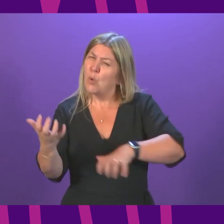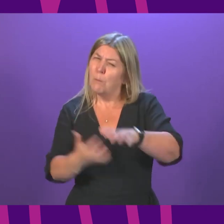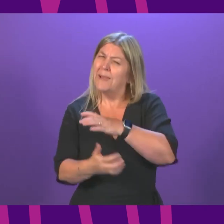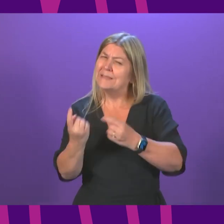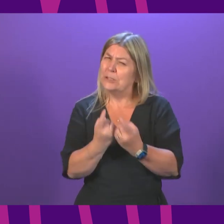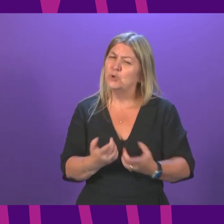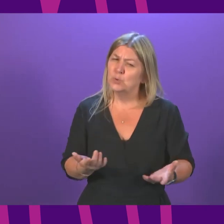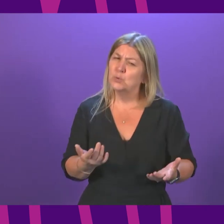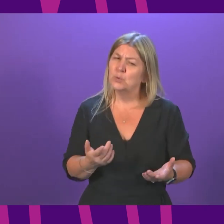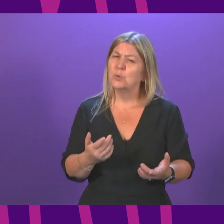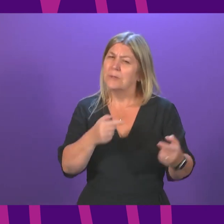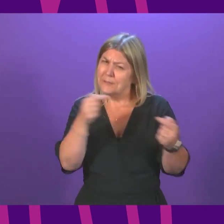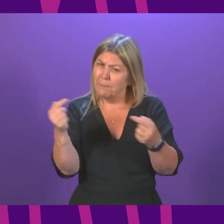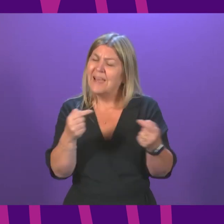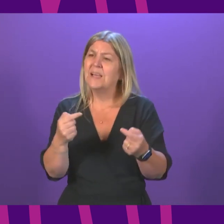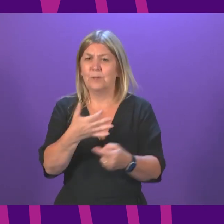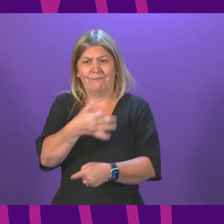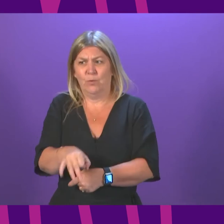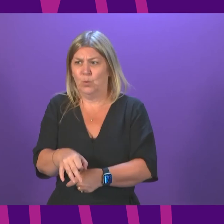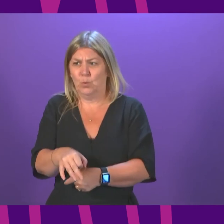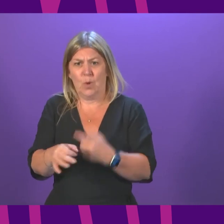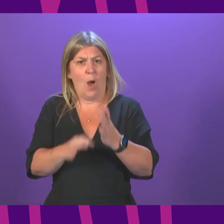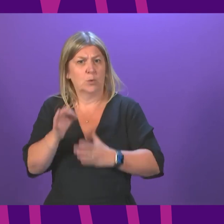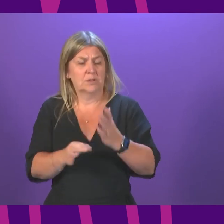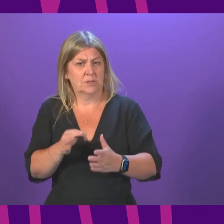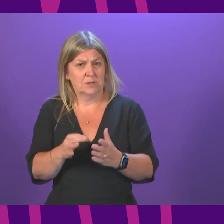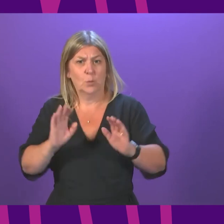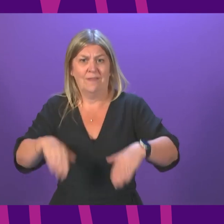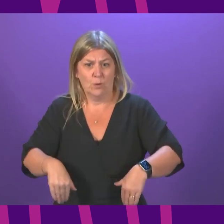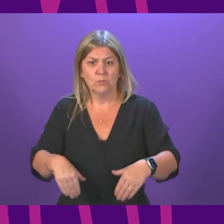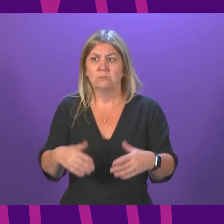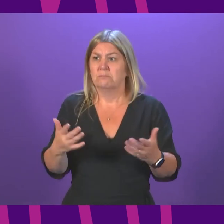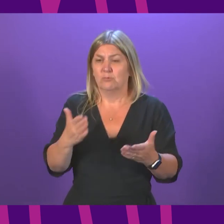outcomes for Scotland. Although the bill might not be giving the scope that it needs to,